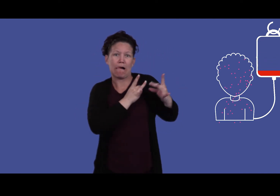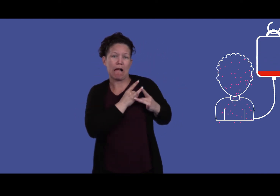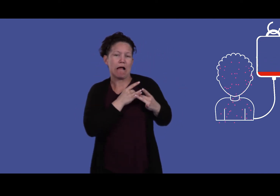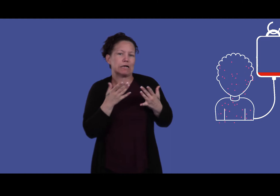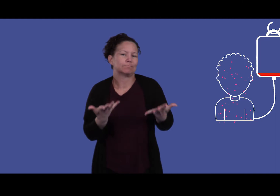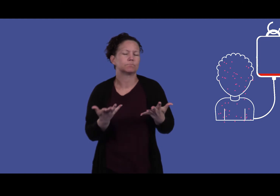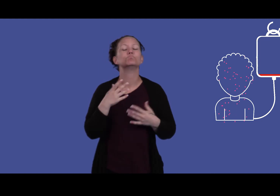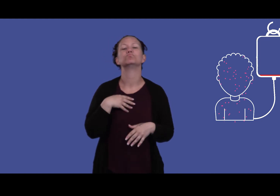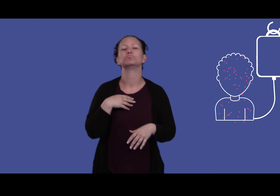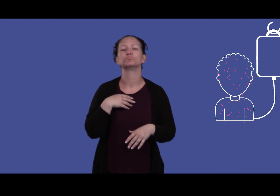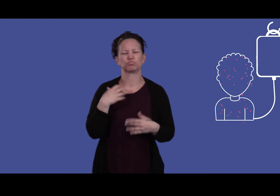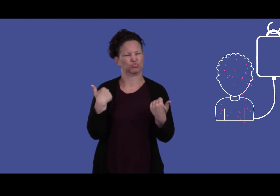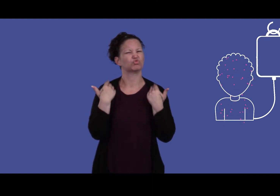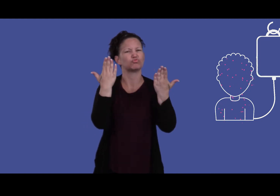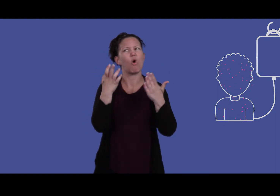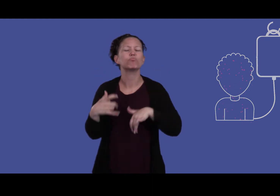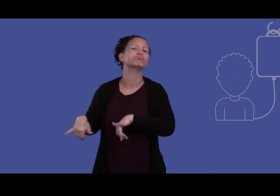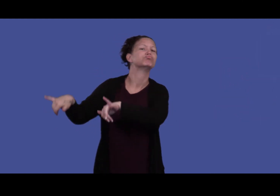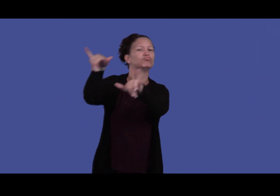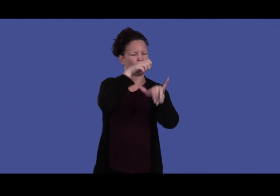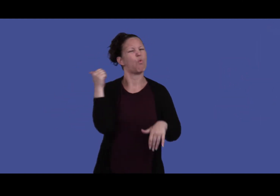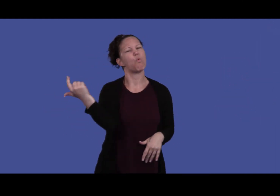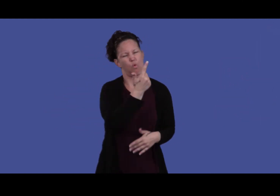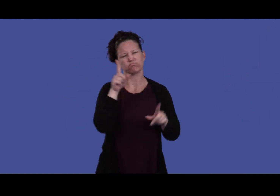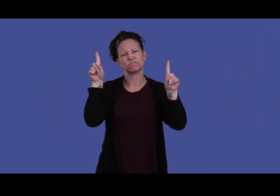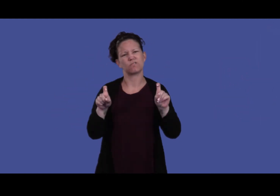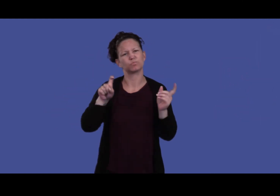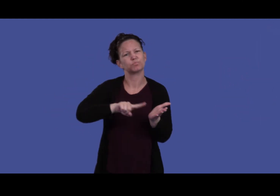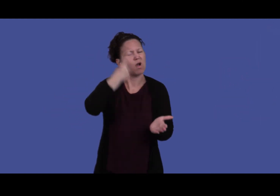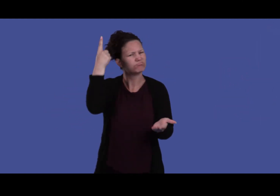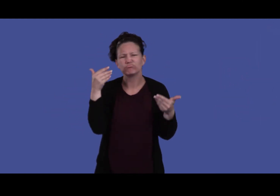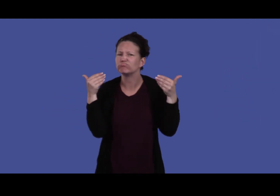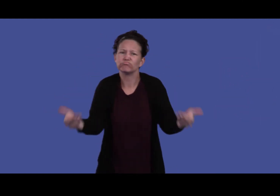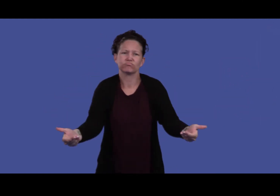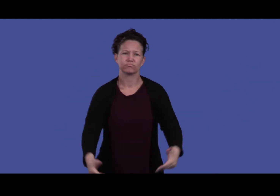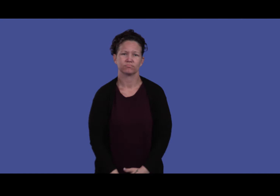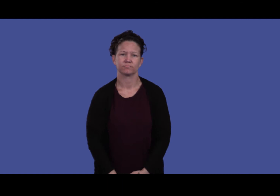But really, hep C is common enough that it’s recommended all adults get tested at least once in their lives.